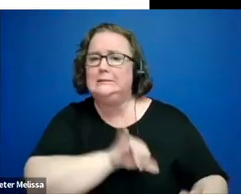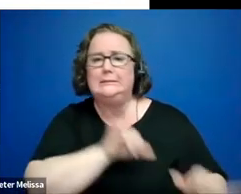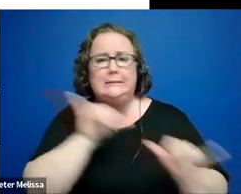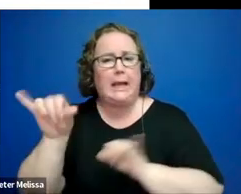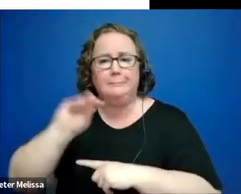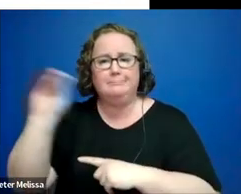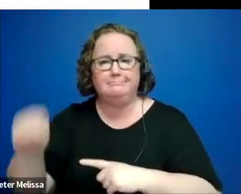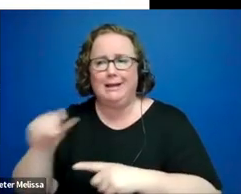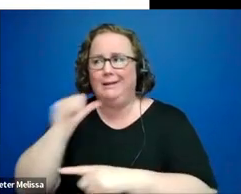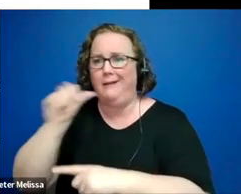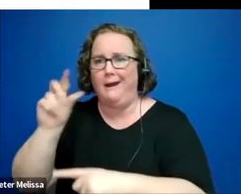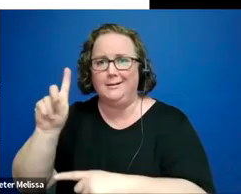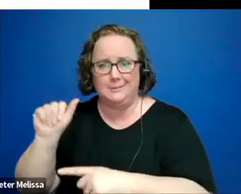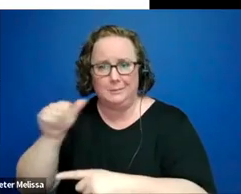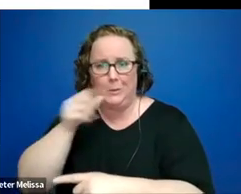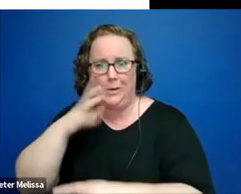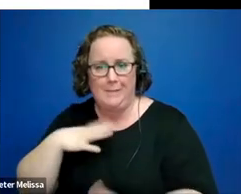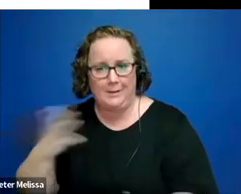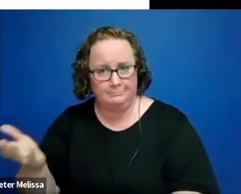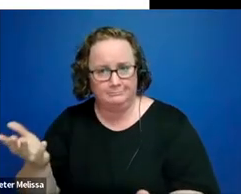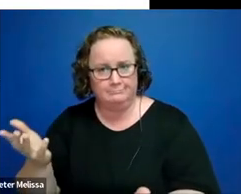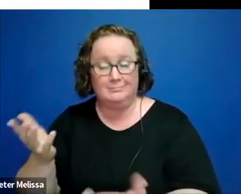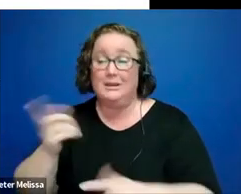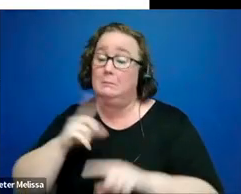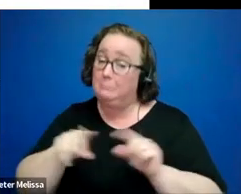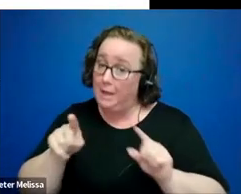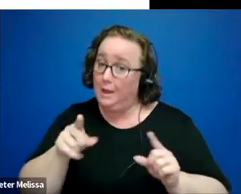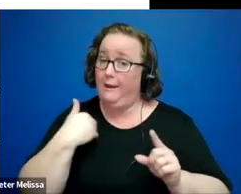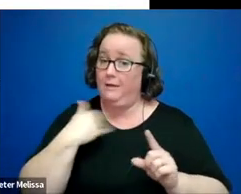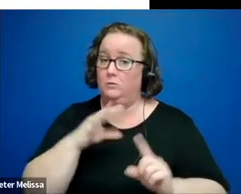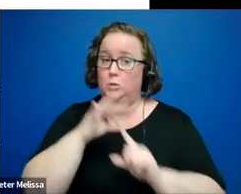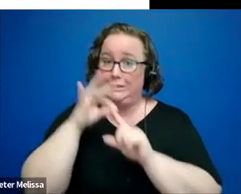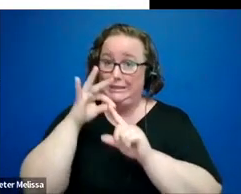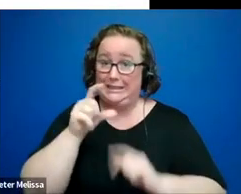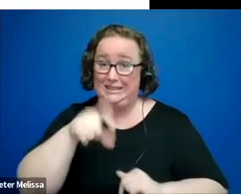women and have unique needs that are unmet in their